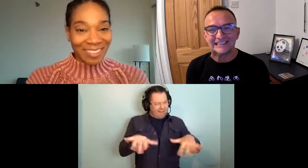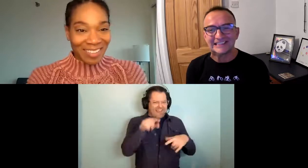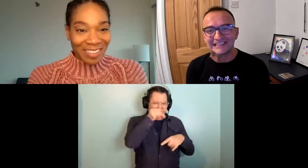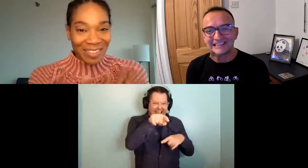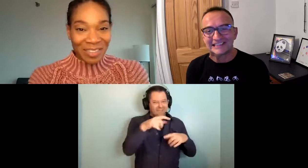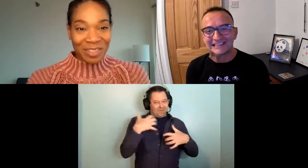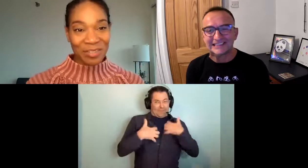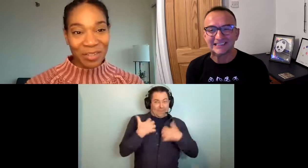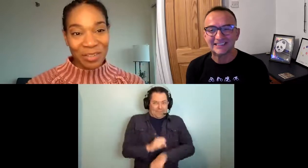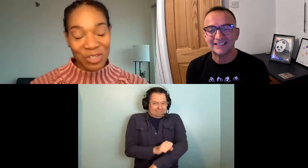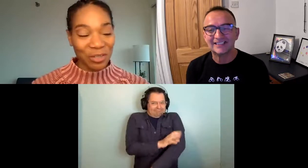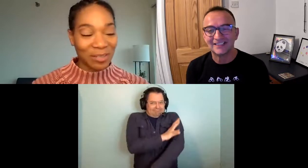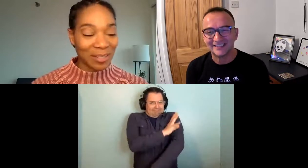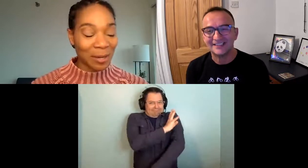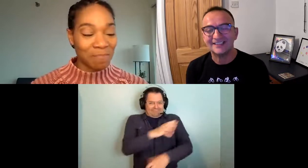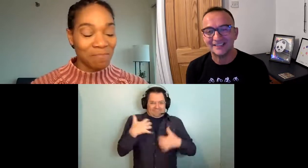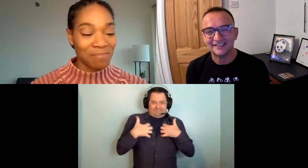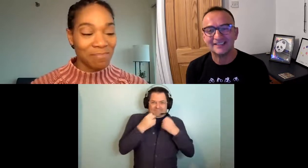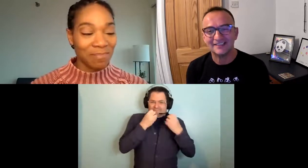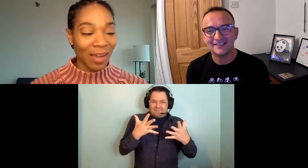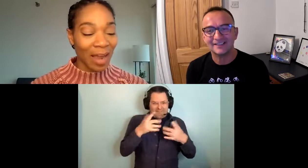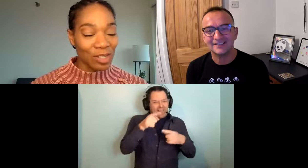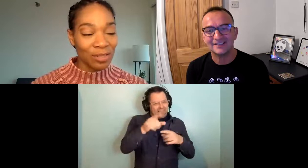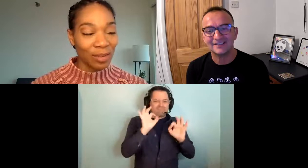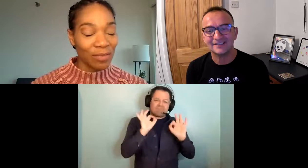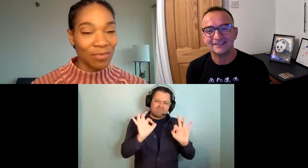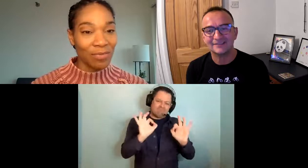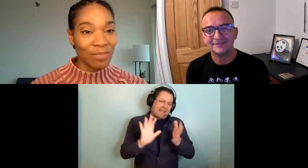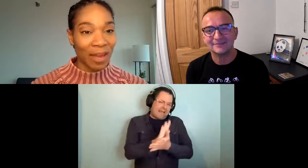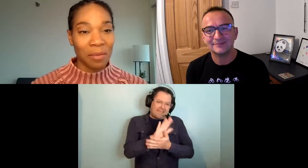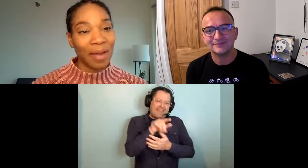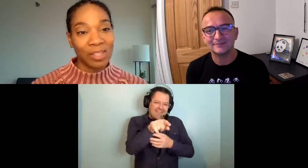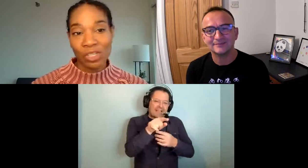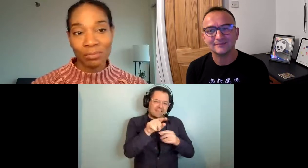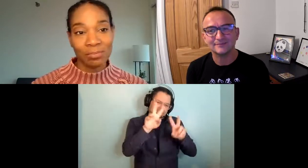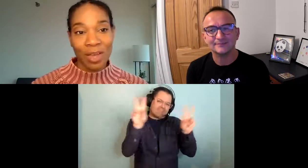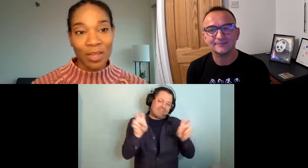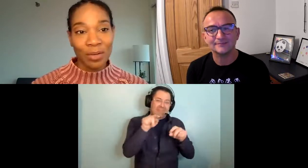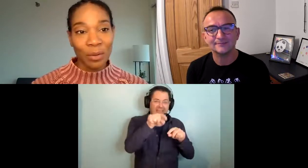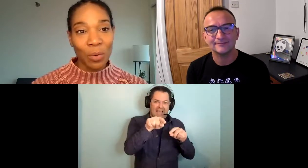is not a problem but there is something, there is a need.